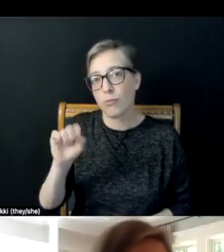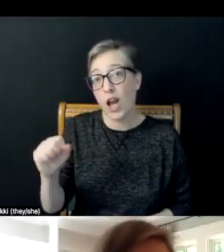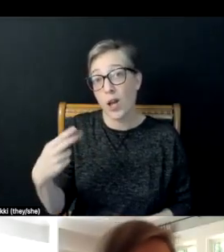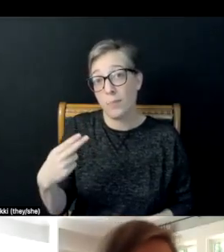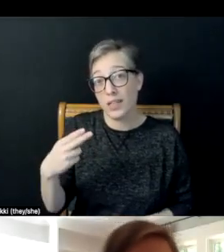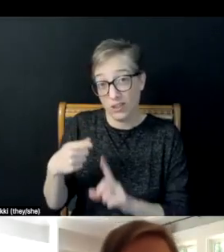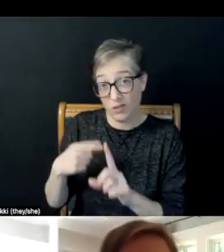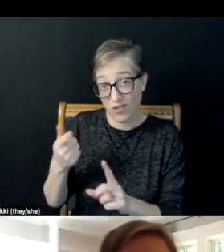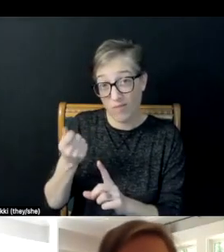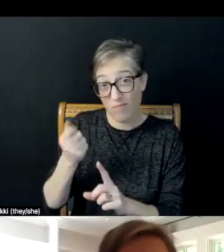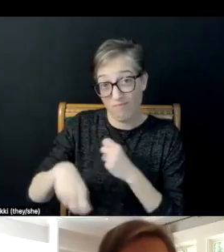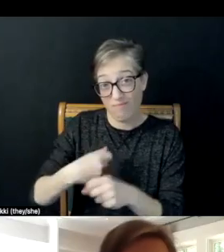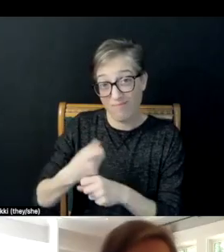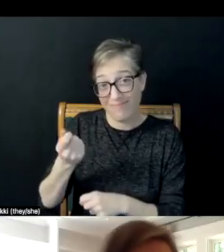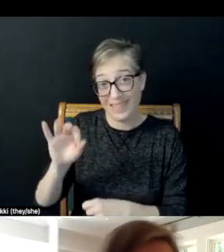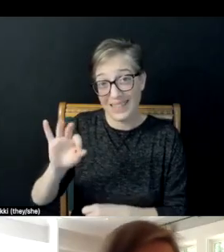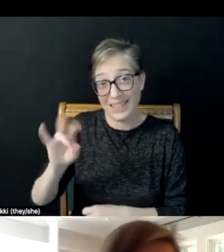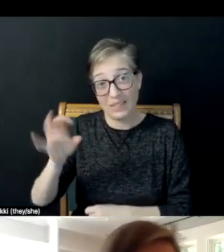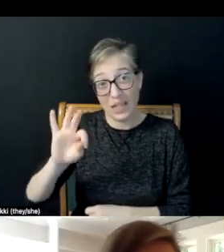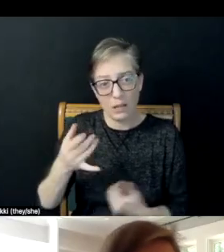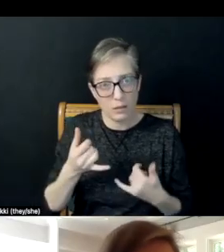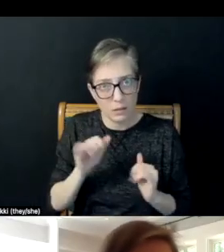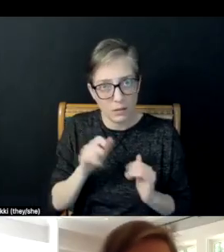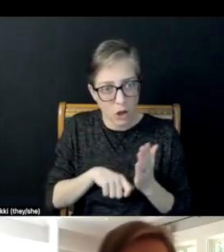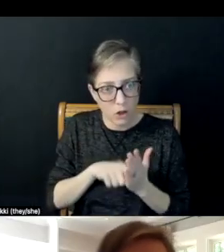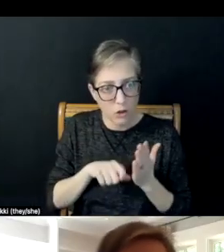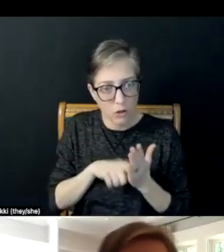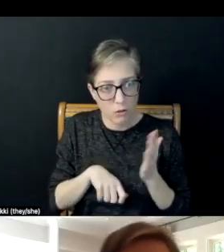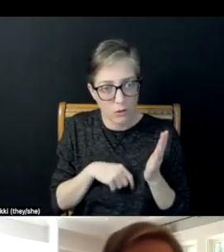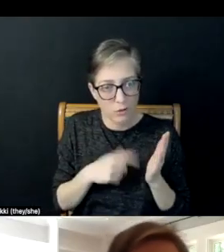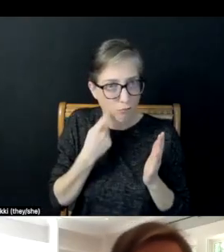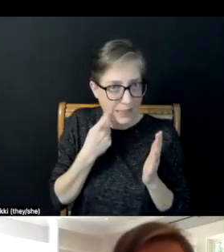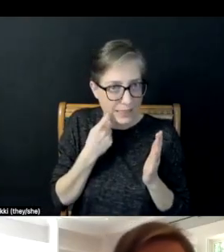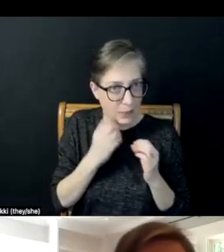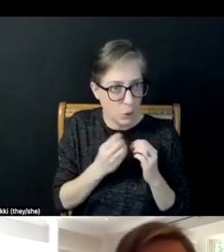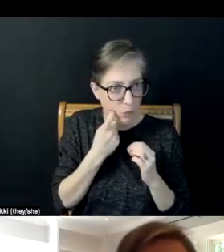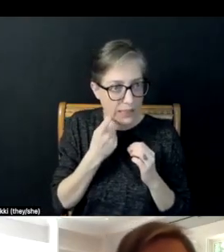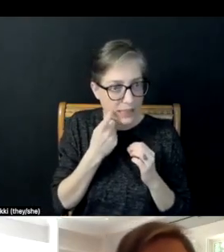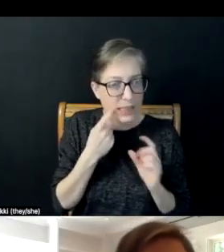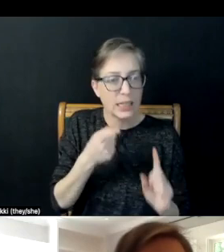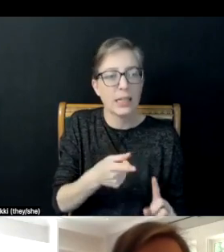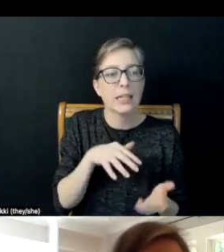the same presence of this bias existing in medicine. This study by Lisa Iezzoni was from